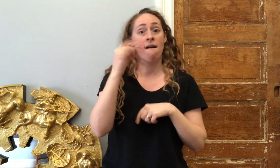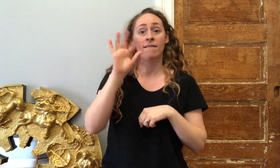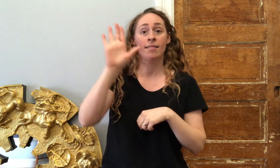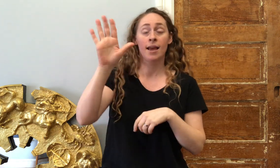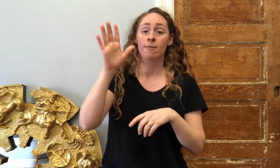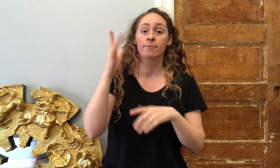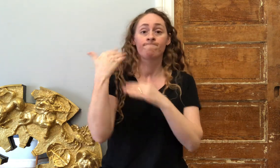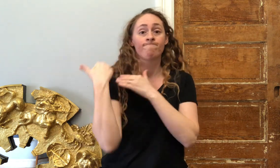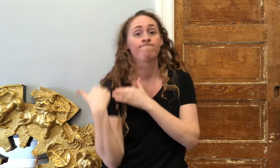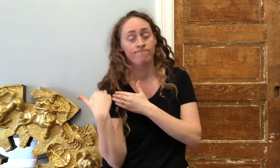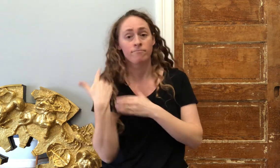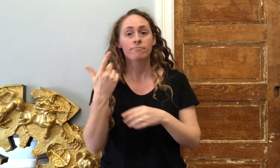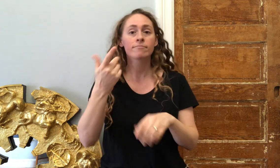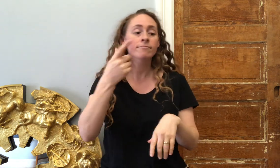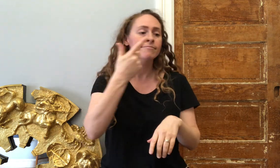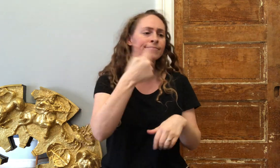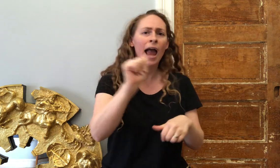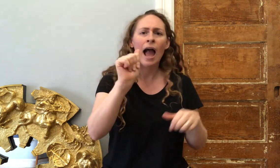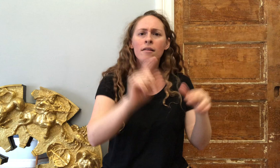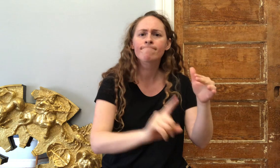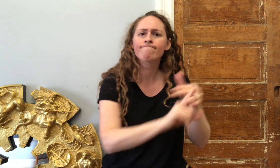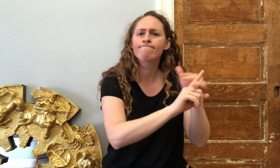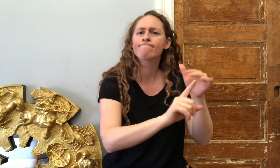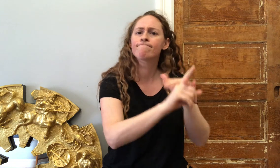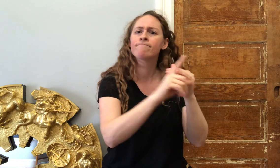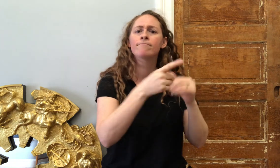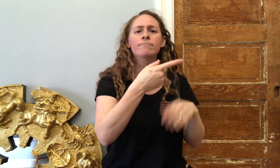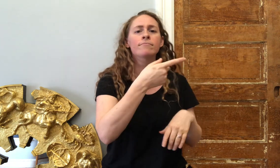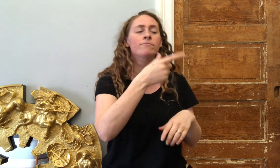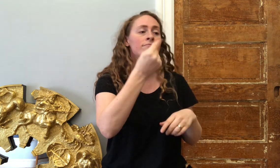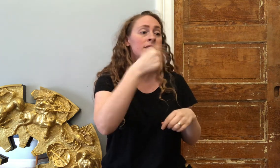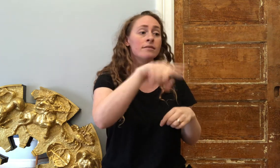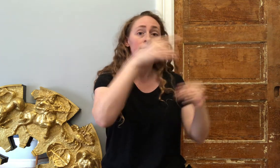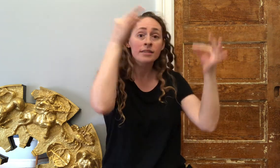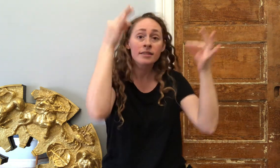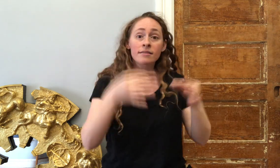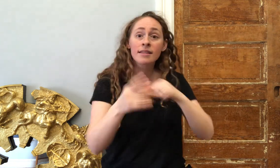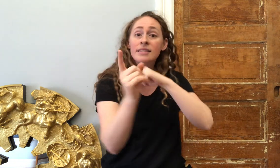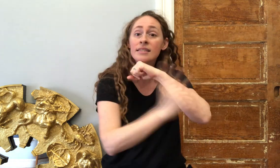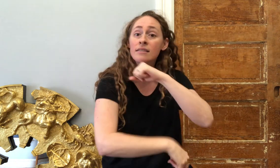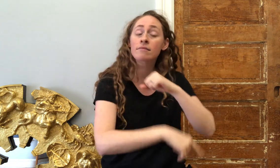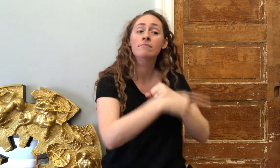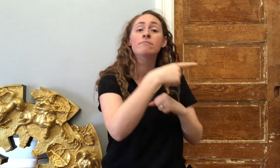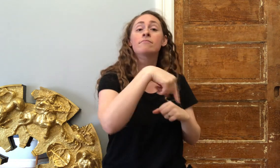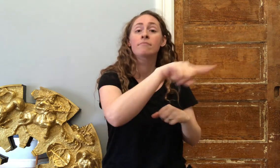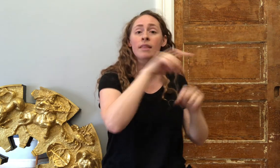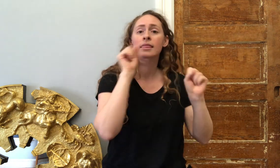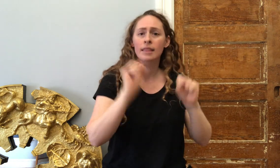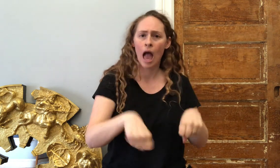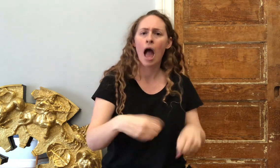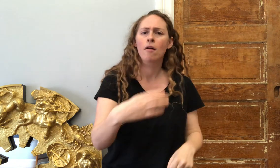and one of them is to review the outcomes. When a verdict has been made in lower courts,